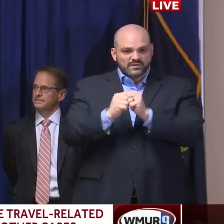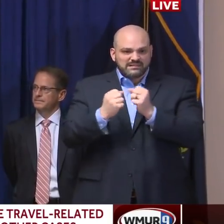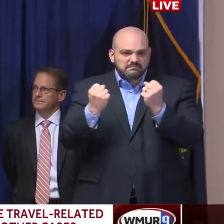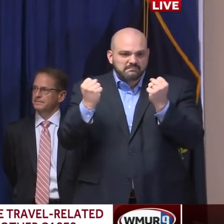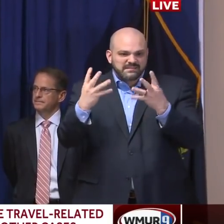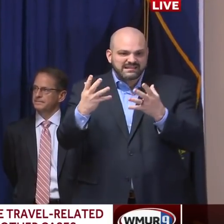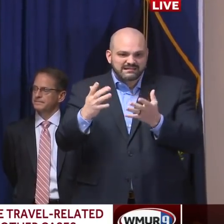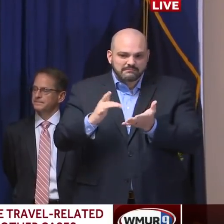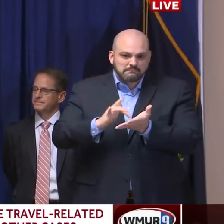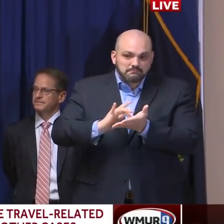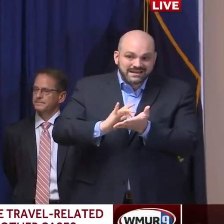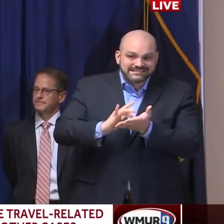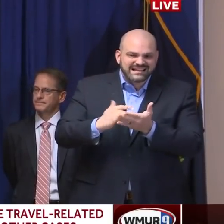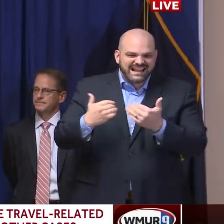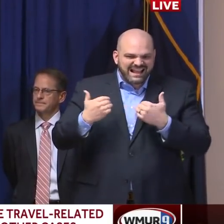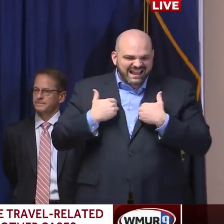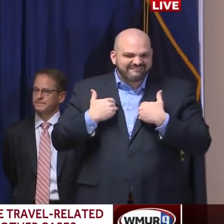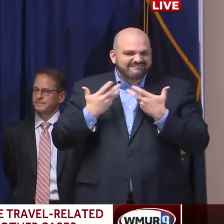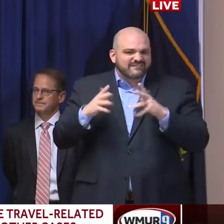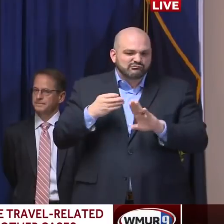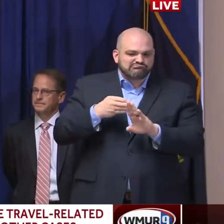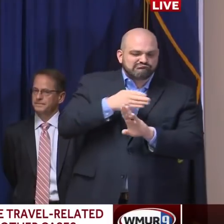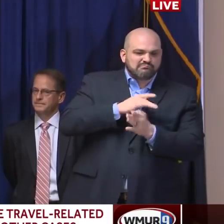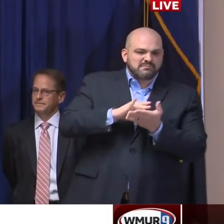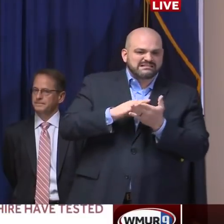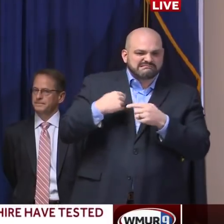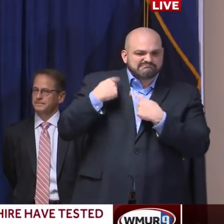THAT BEING INDIVIDUALS 60 YEARS OF AGE AND OLDER.